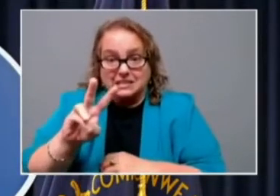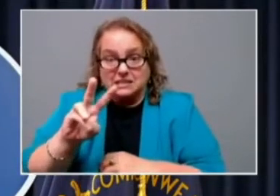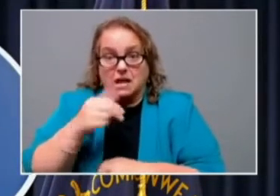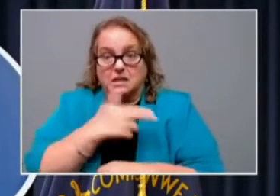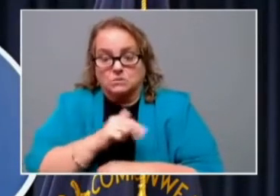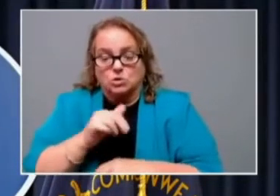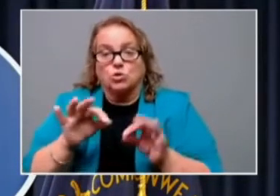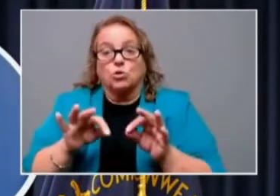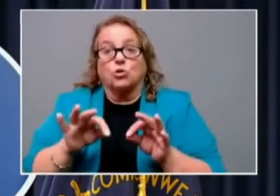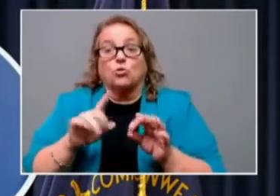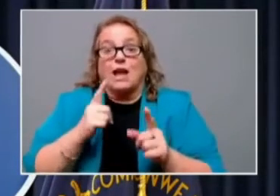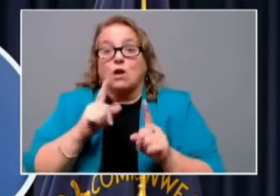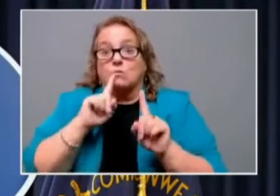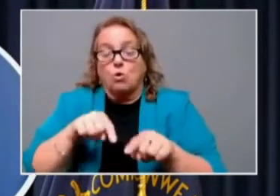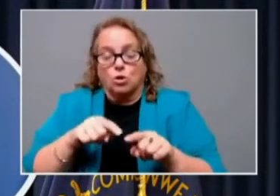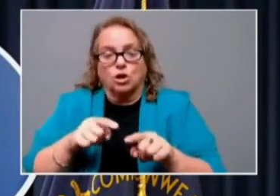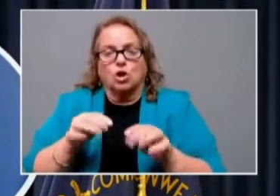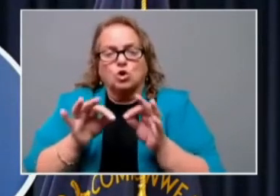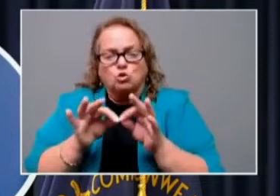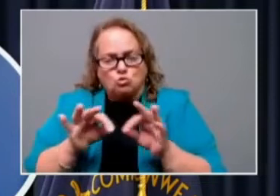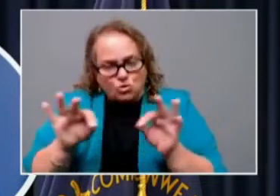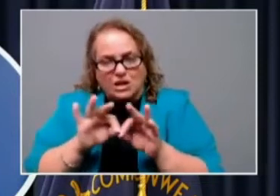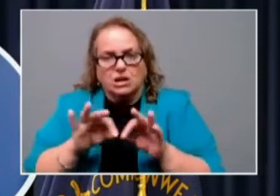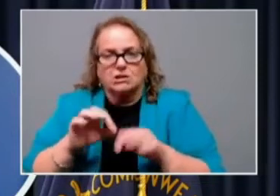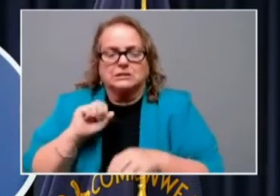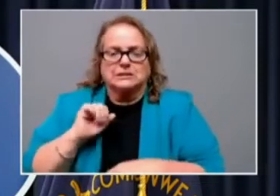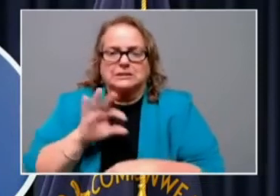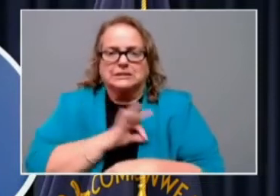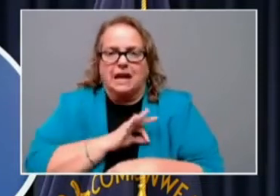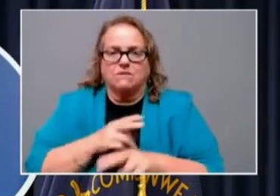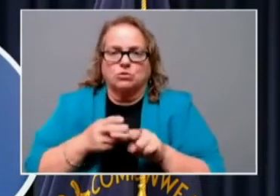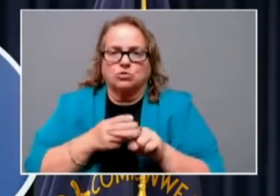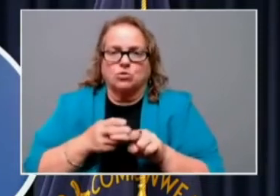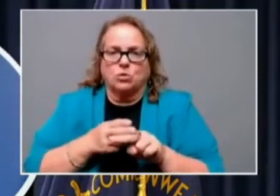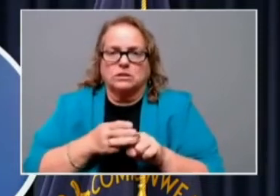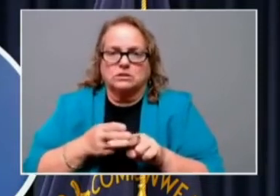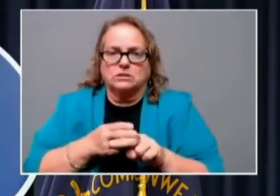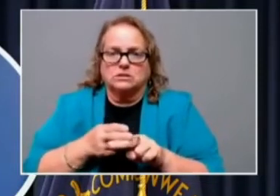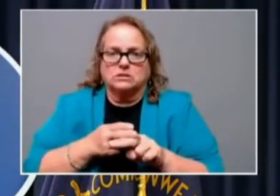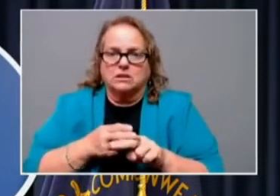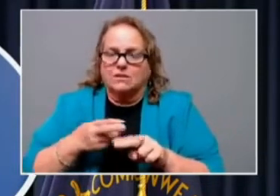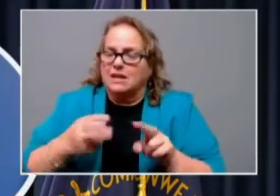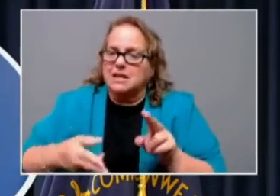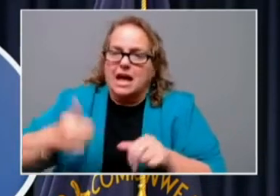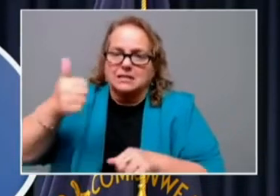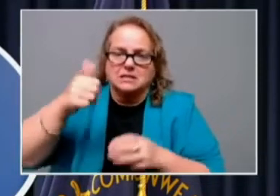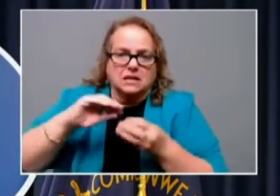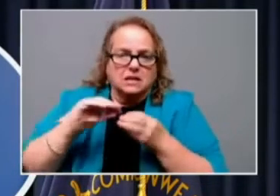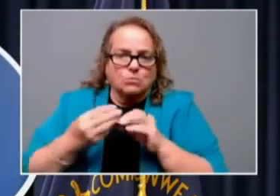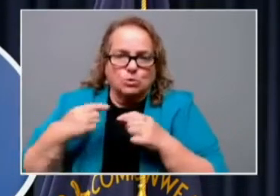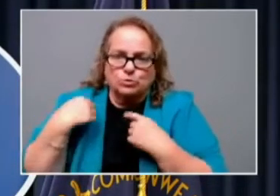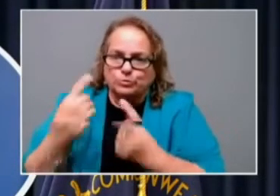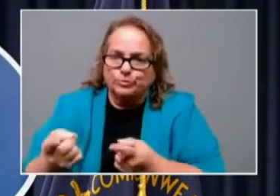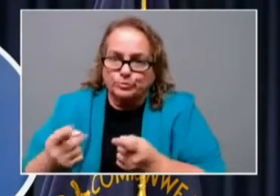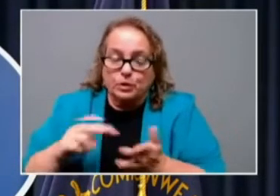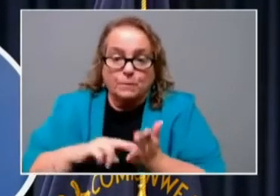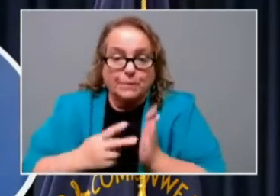shortages. This is our highest number to date, meaning our hospitals are are